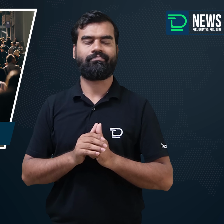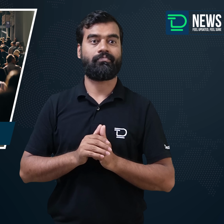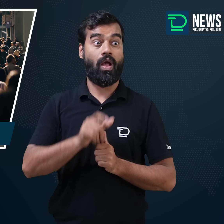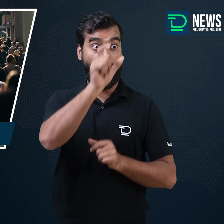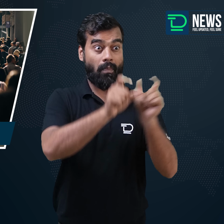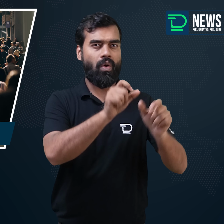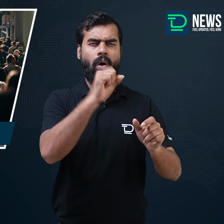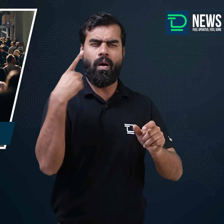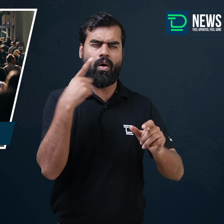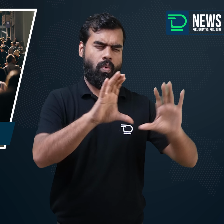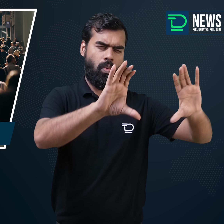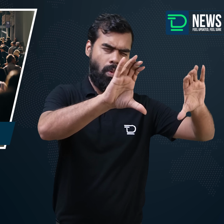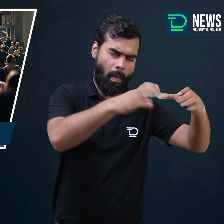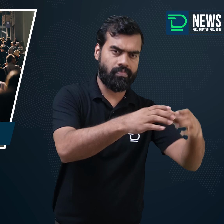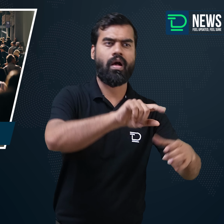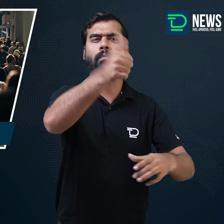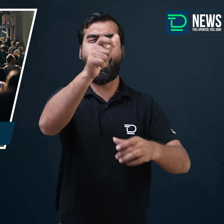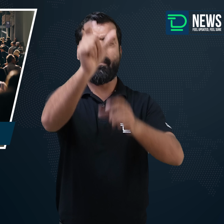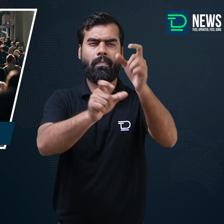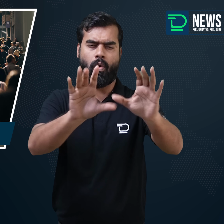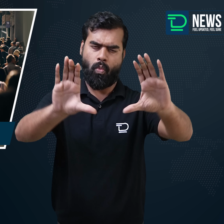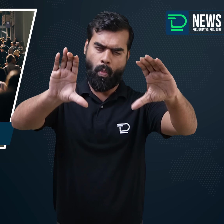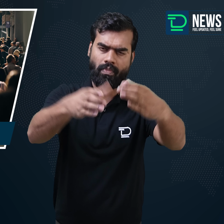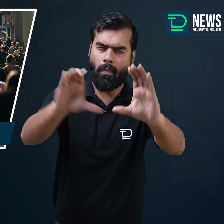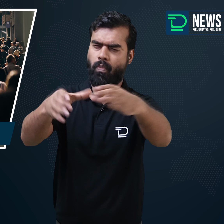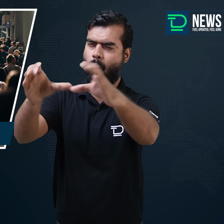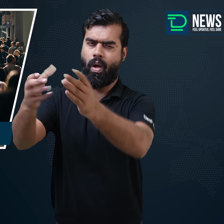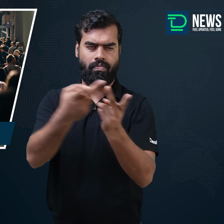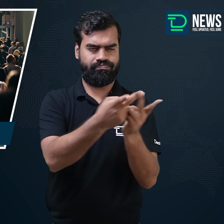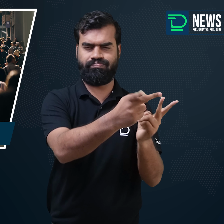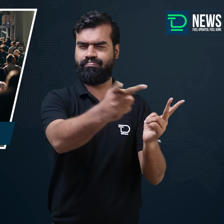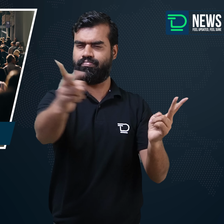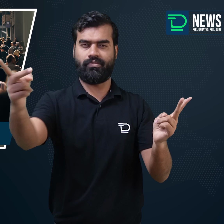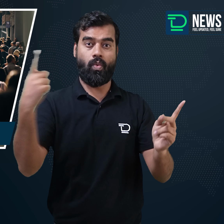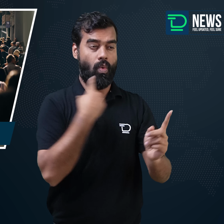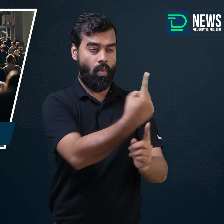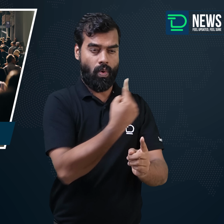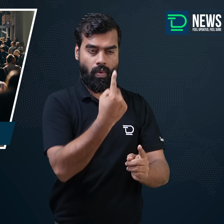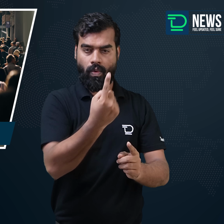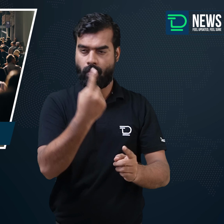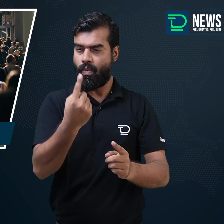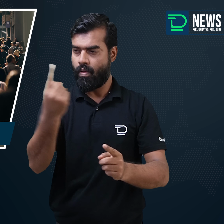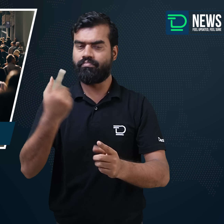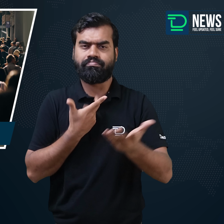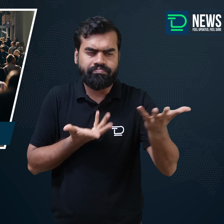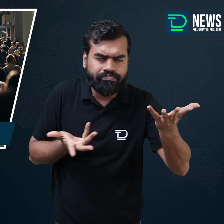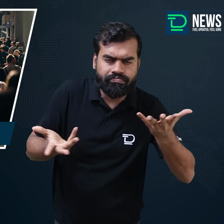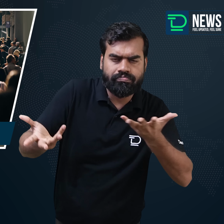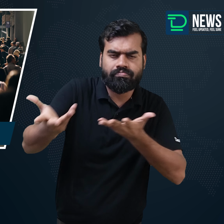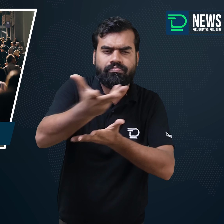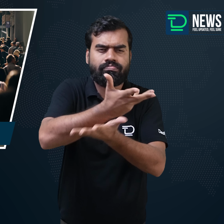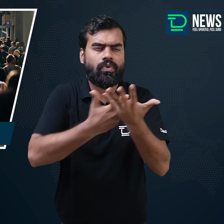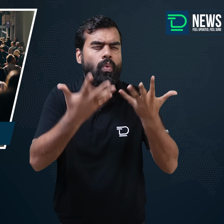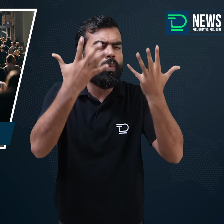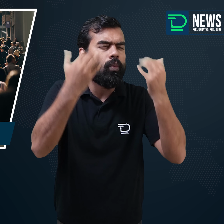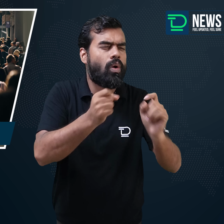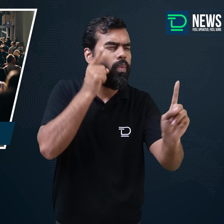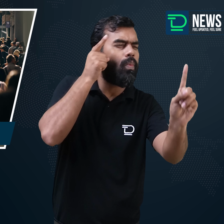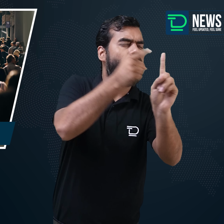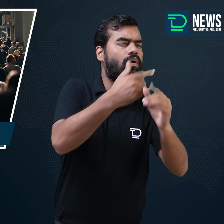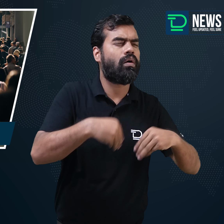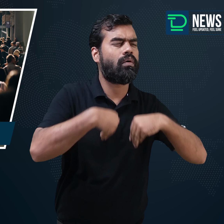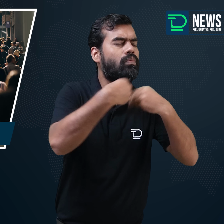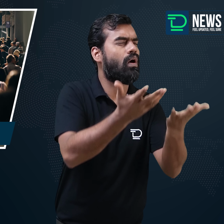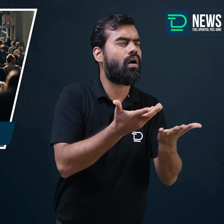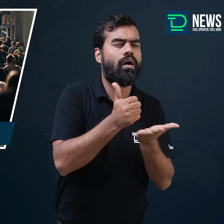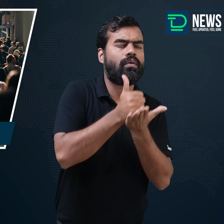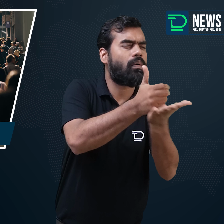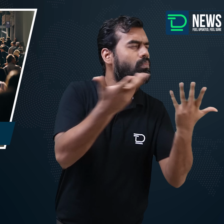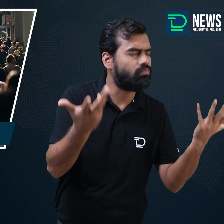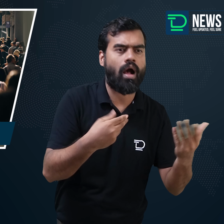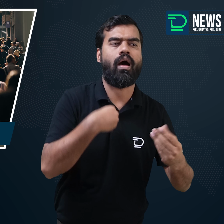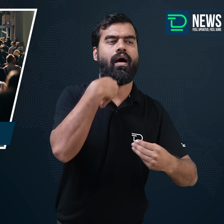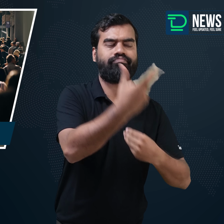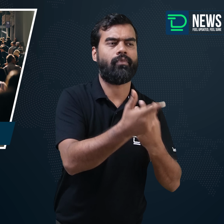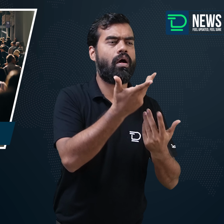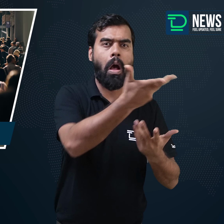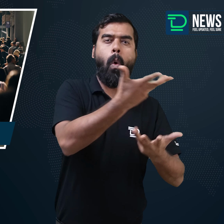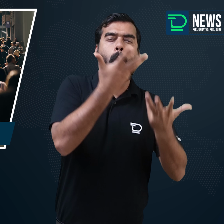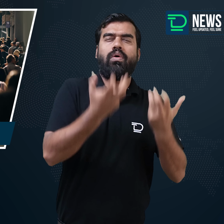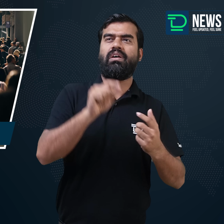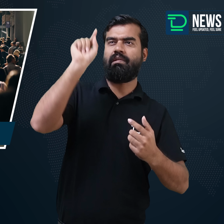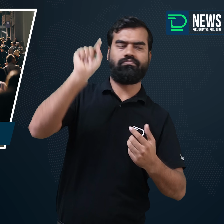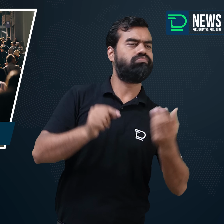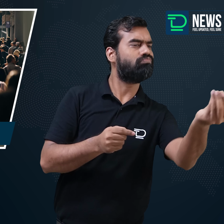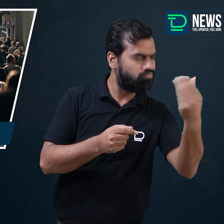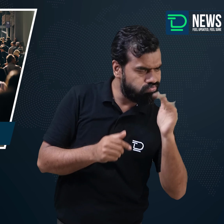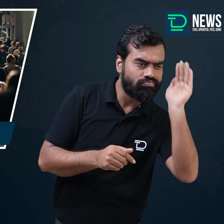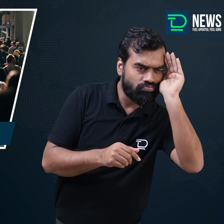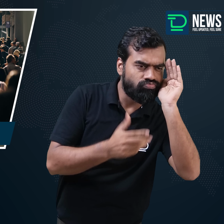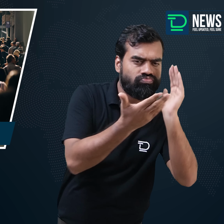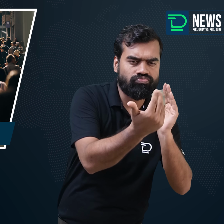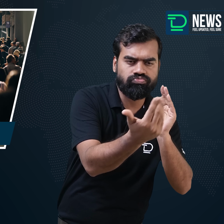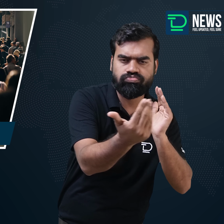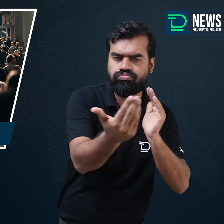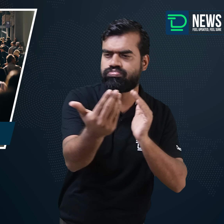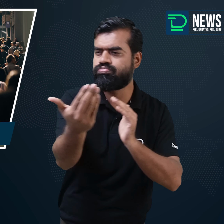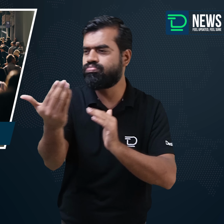So he called each leader from different groups and discussed.